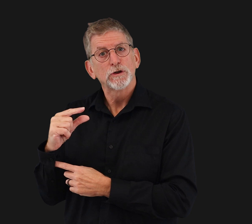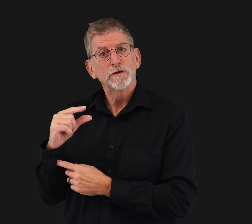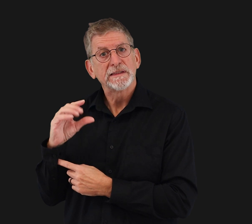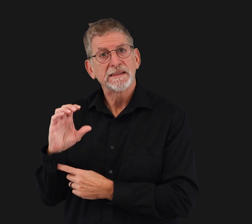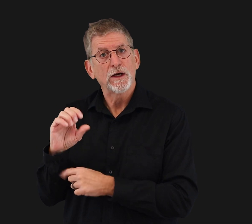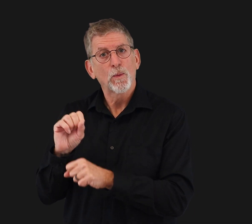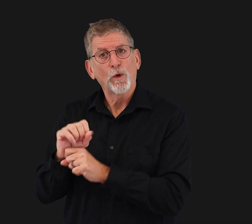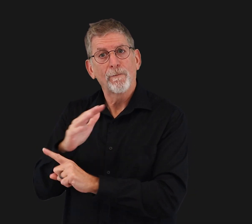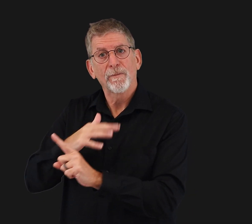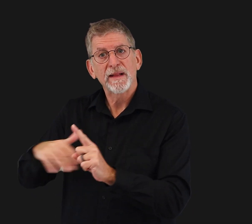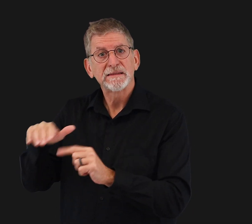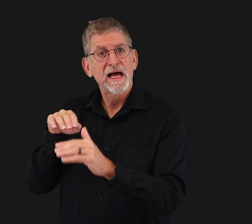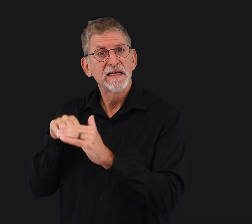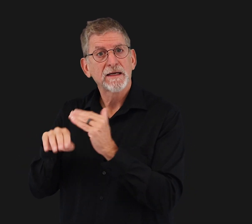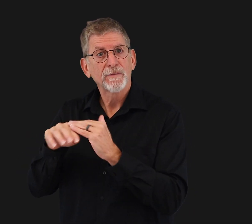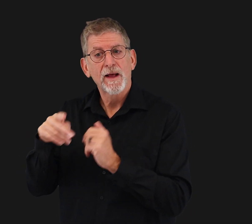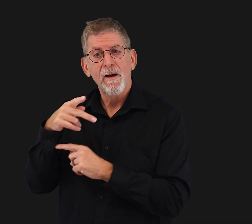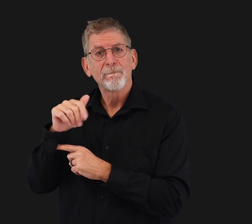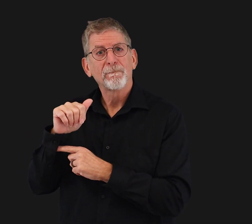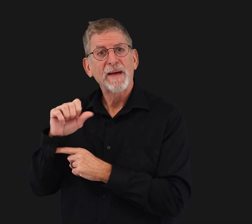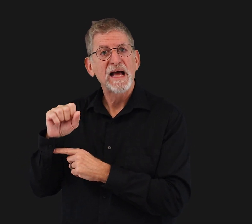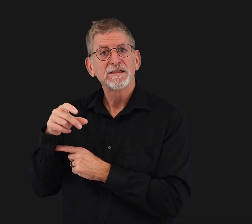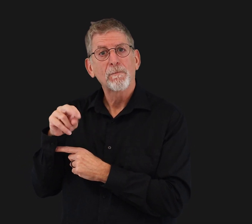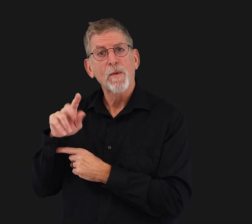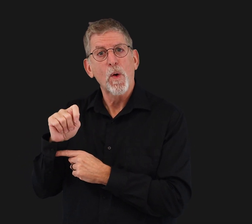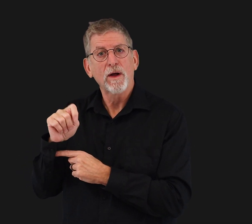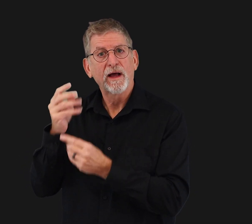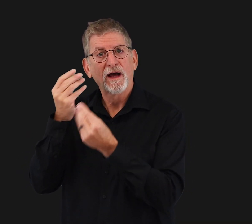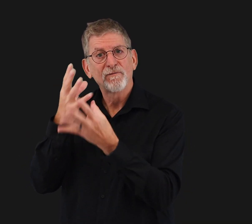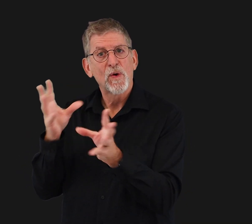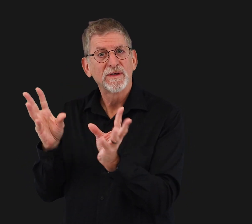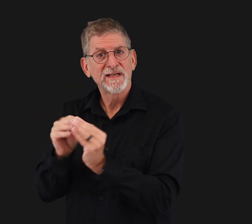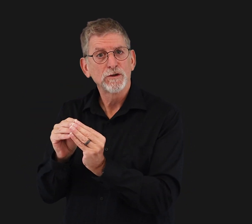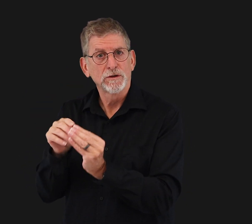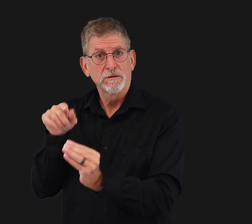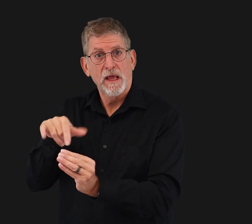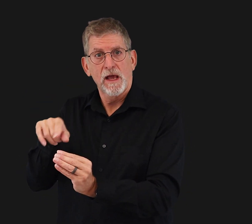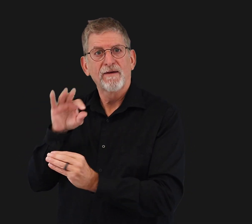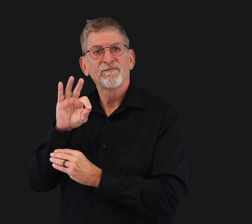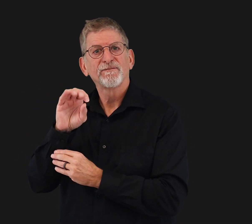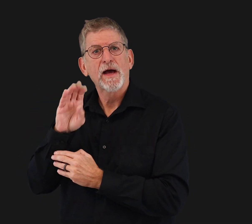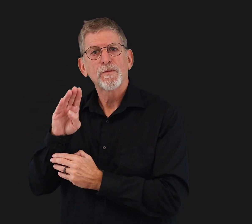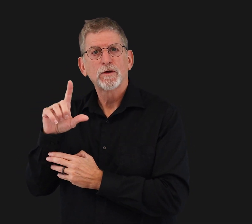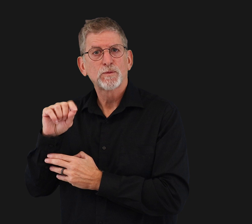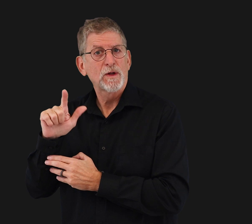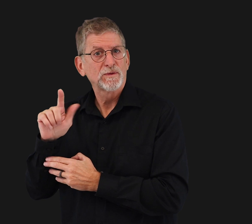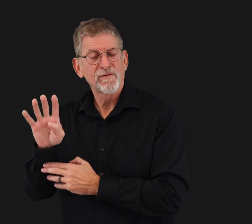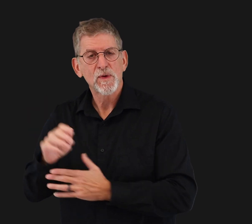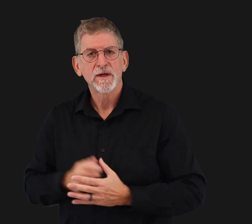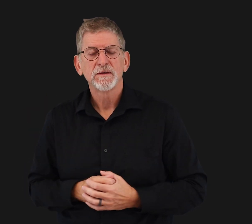◦ GC Workplace Accessibility Passport Info Session (February 2024)